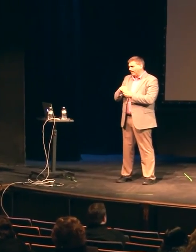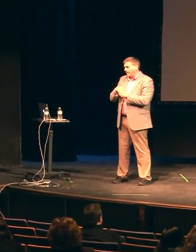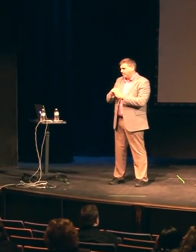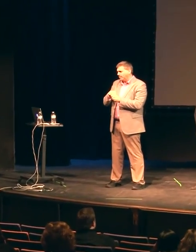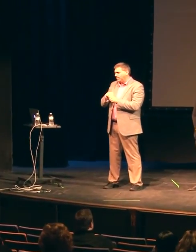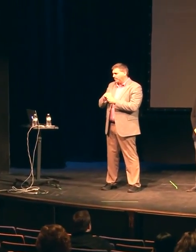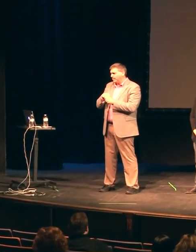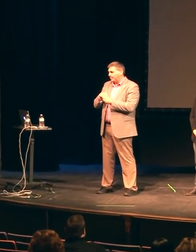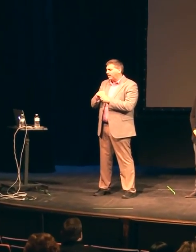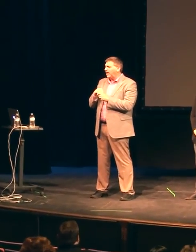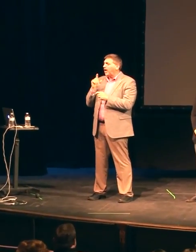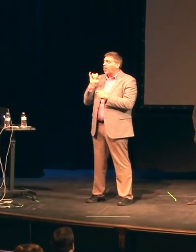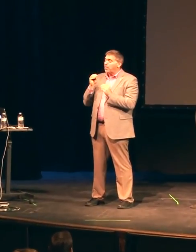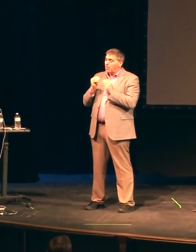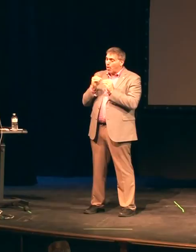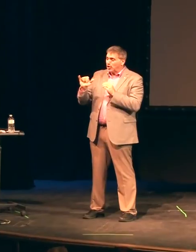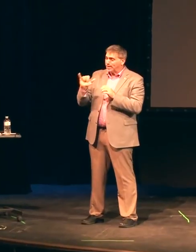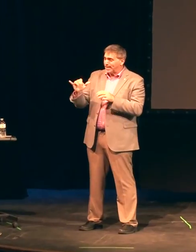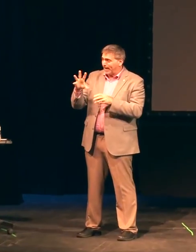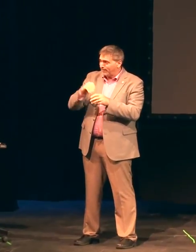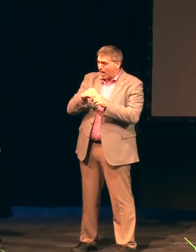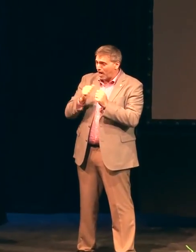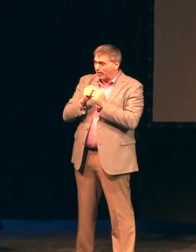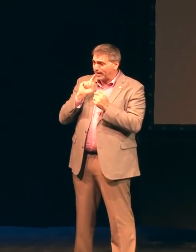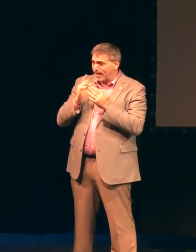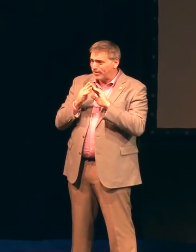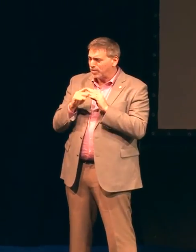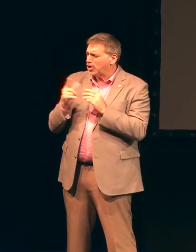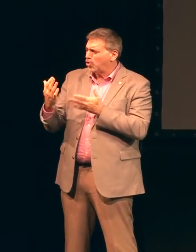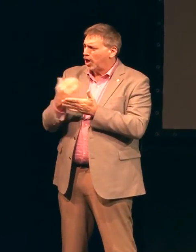question. The best way is to stay involved, stay